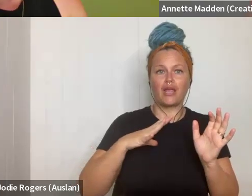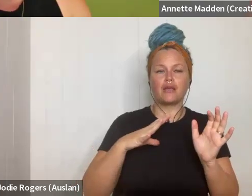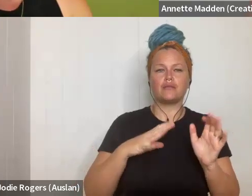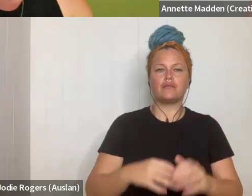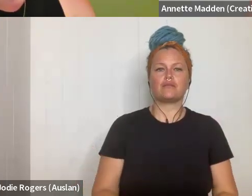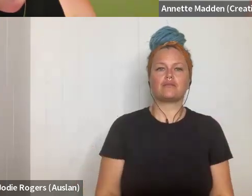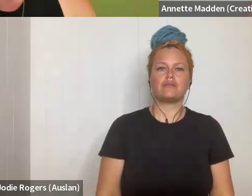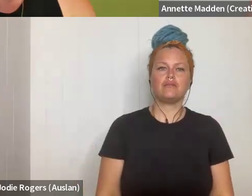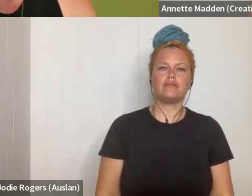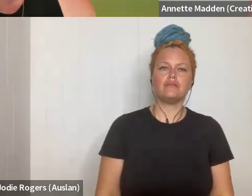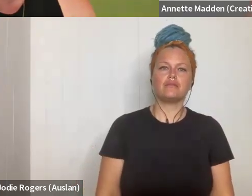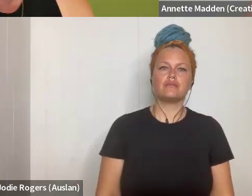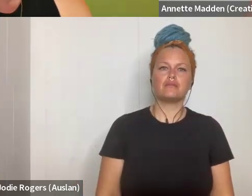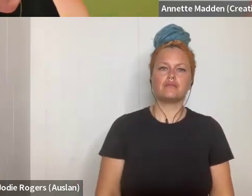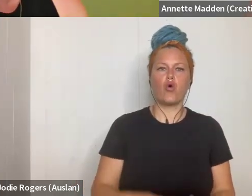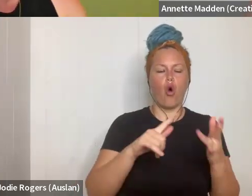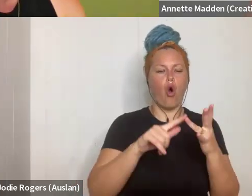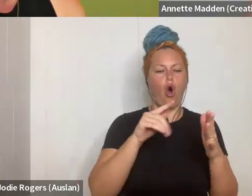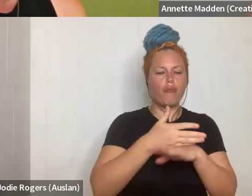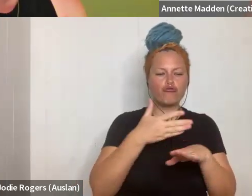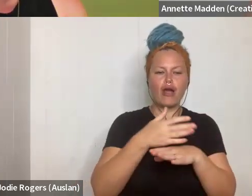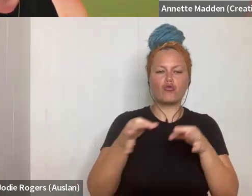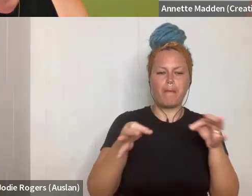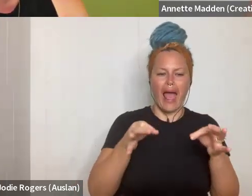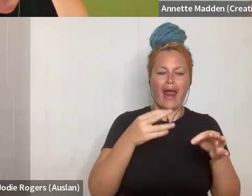But we wanted to flag it is, this is a piece